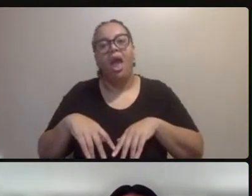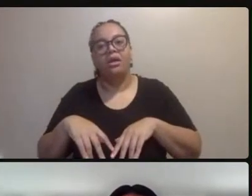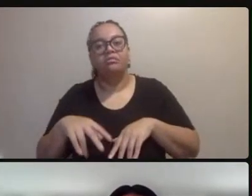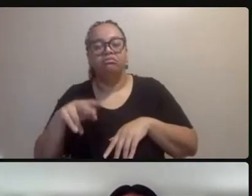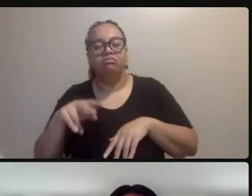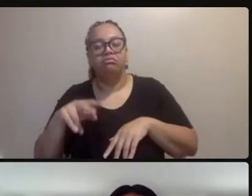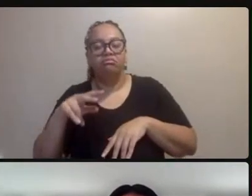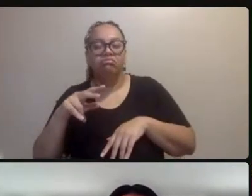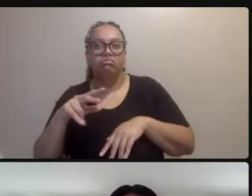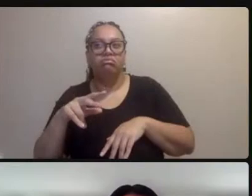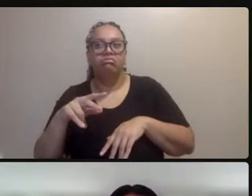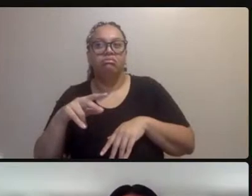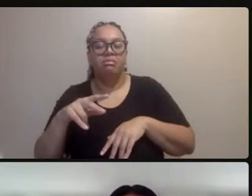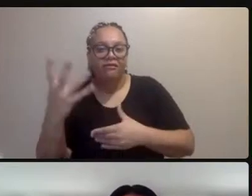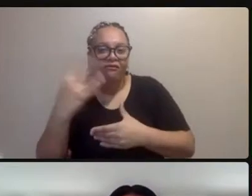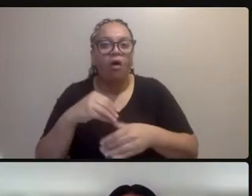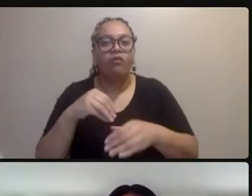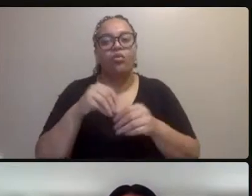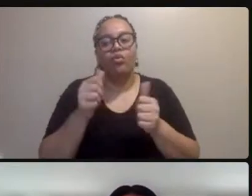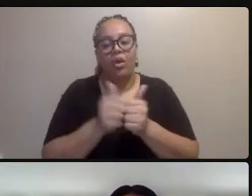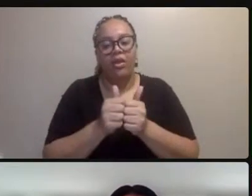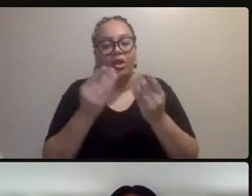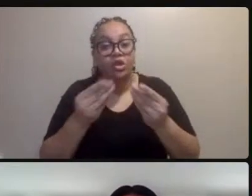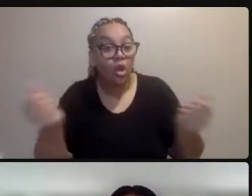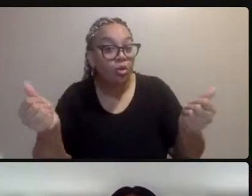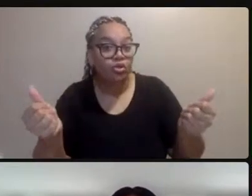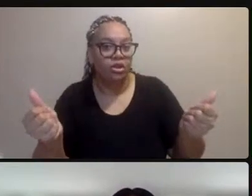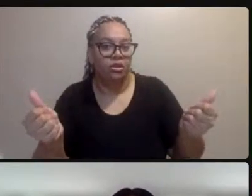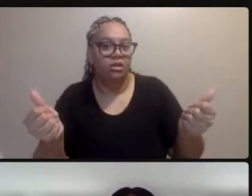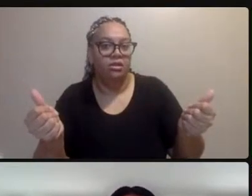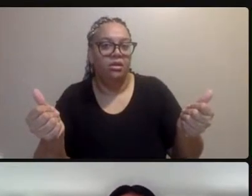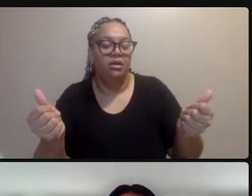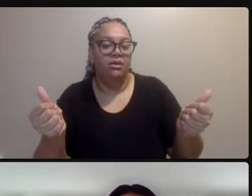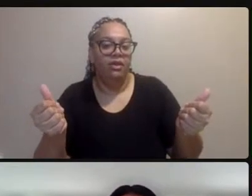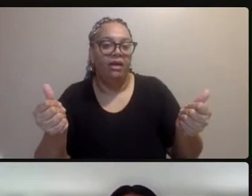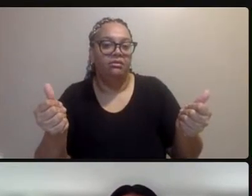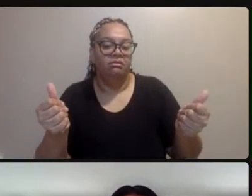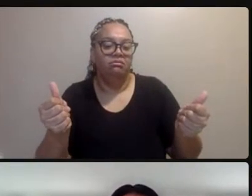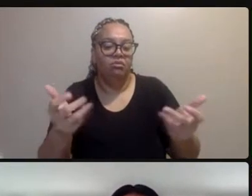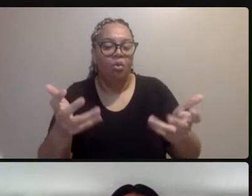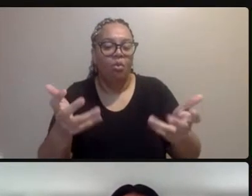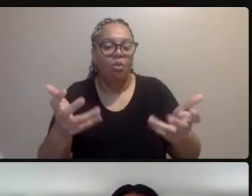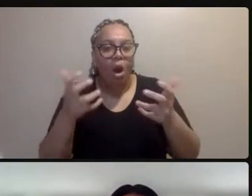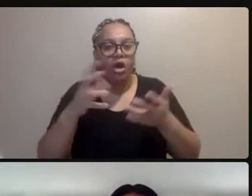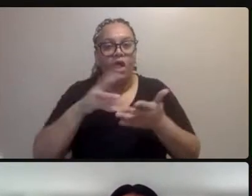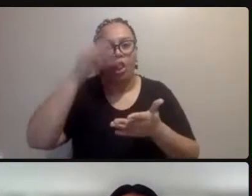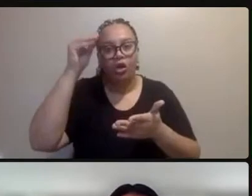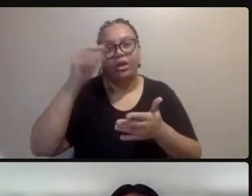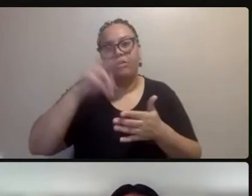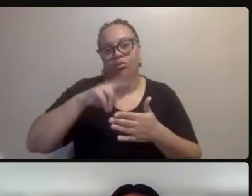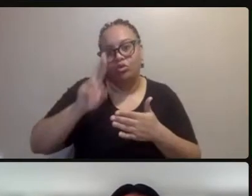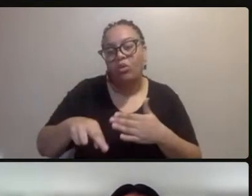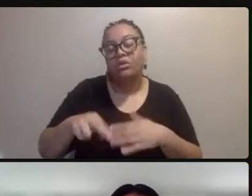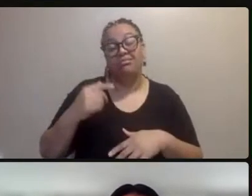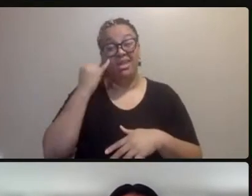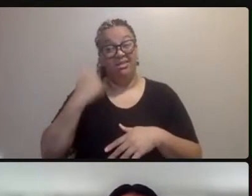WITH COMPASSION NOT JUDGMENT